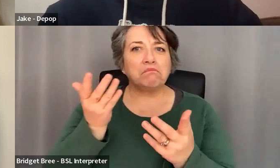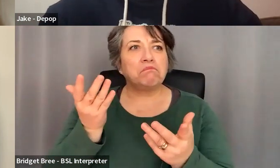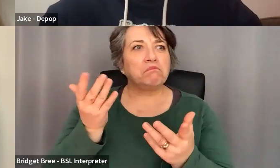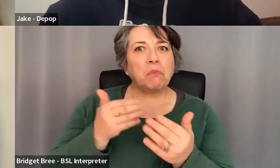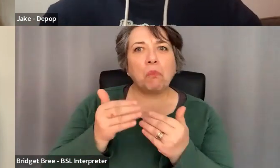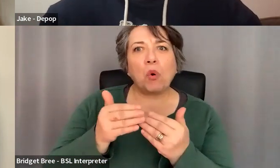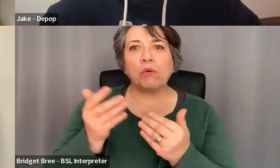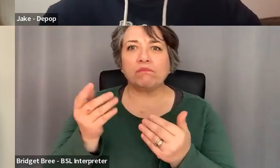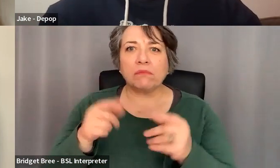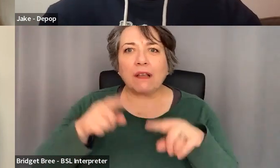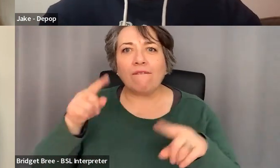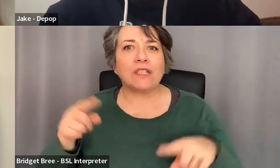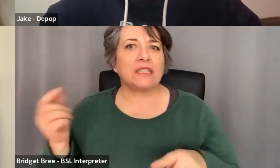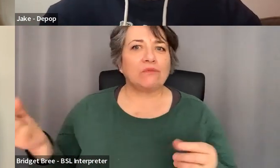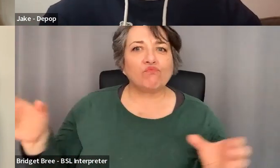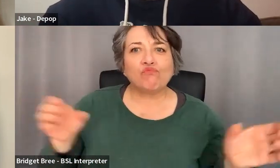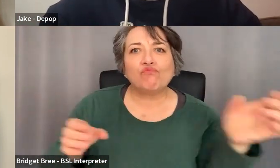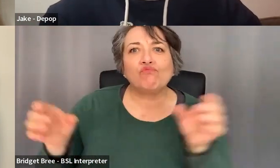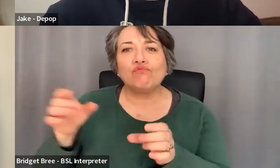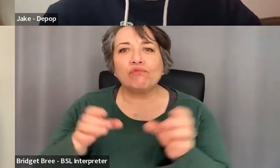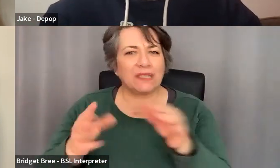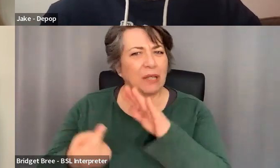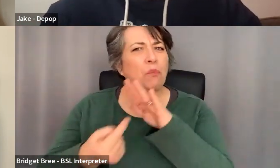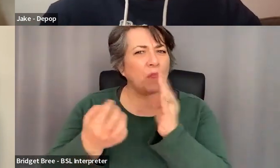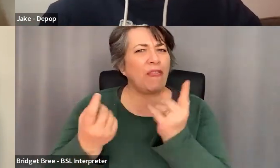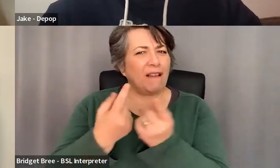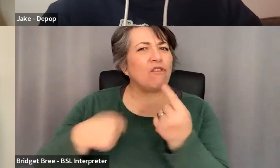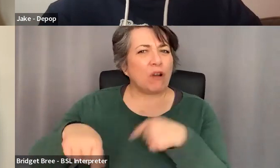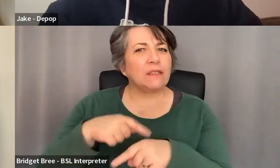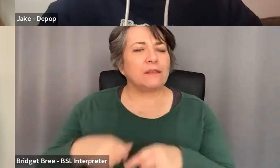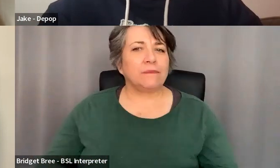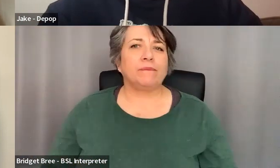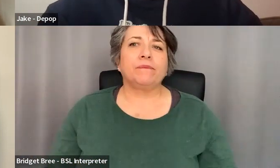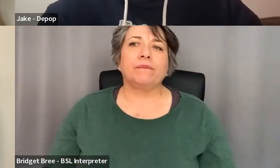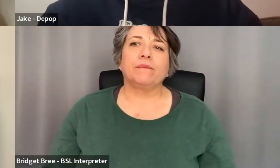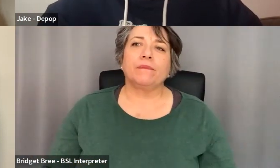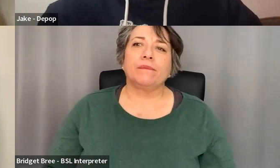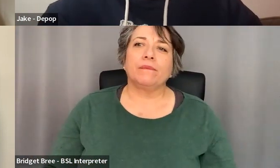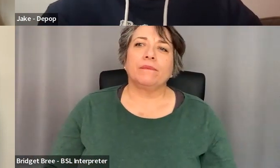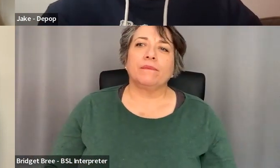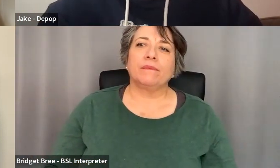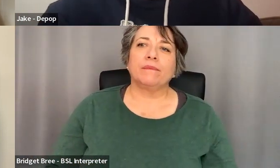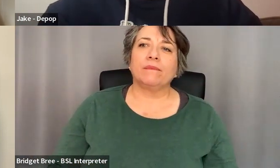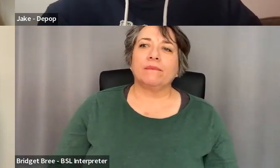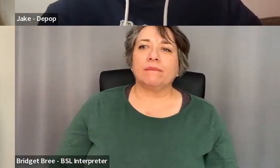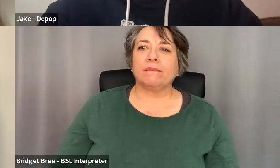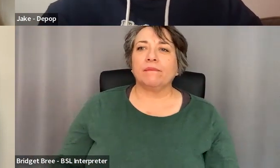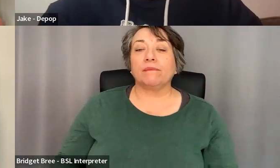big focus for us in general. It's important that we are aiming to bring in diversity to the business, Yeah. it's a big focus for us in general.